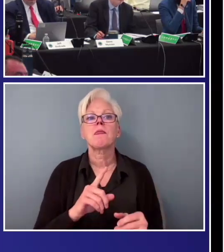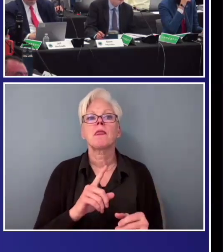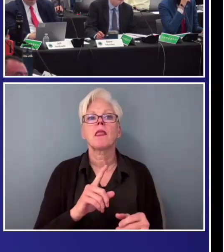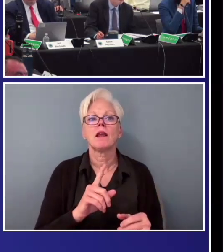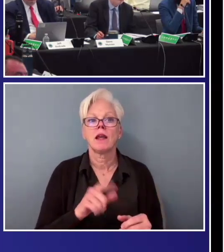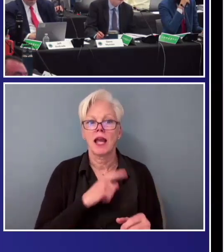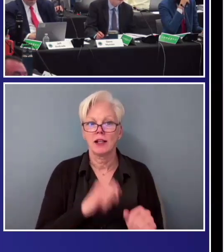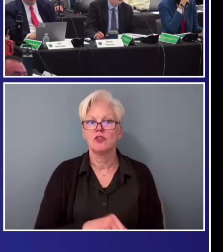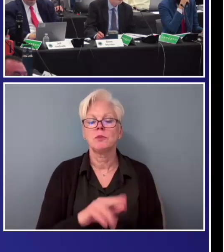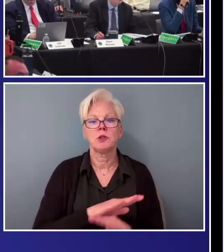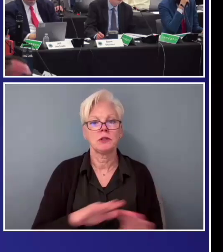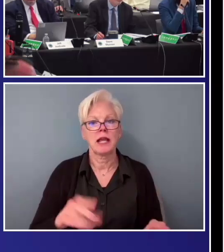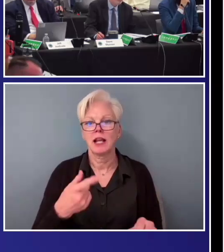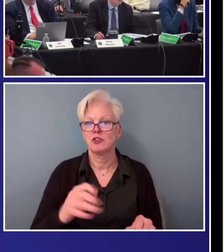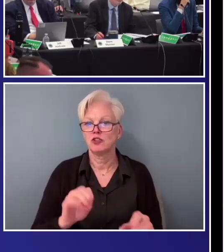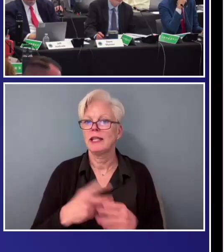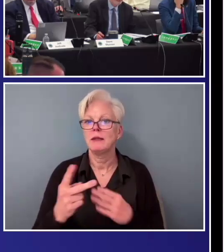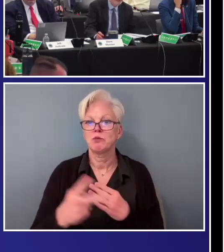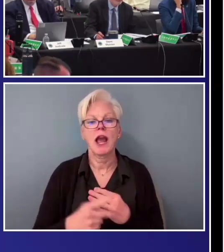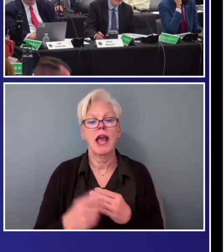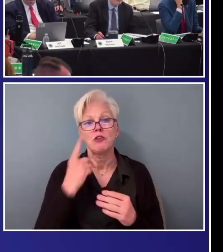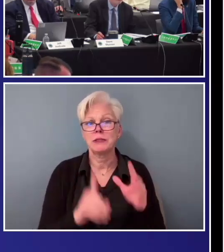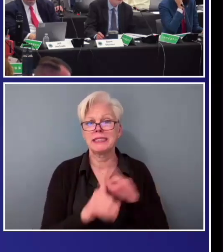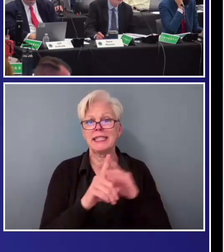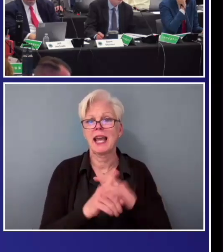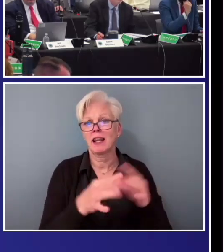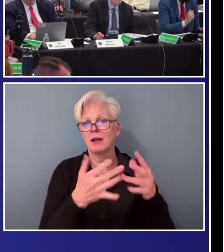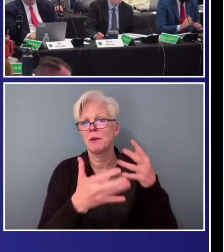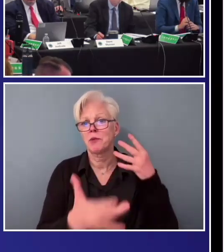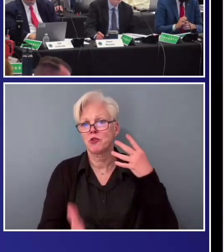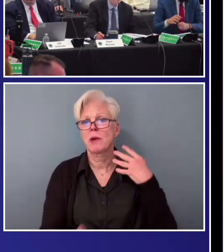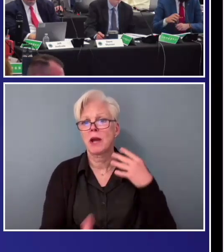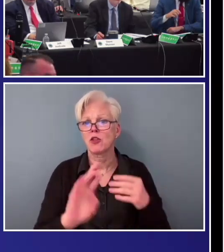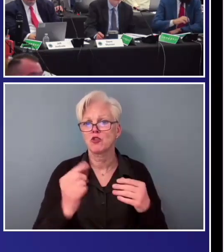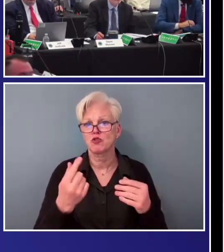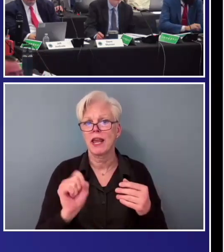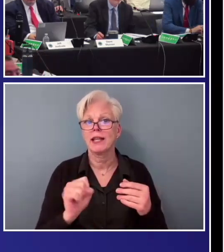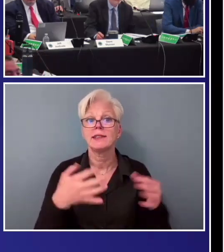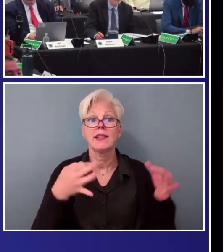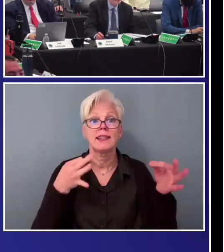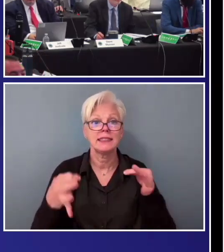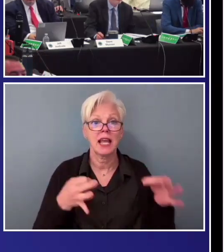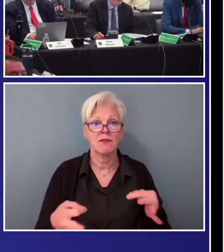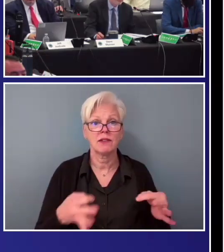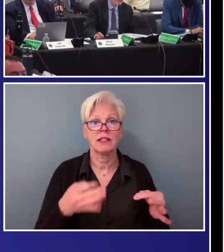And you, you will see this scattered throughout the regulations. The definition here is an educational